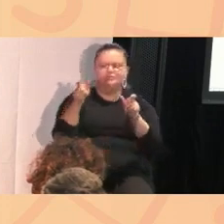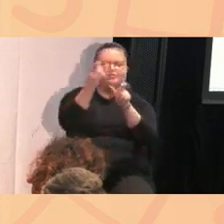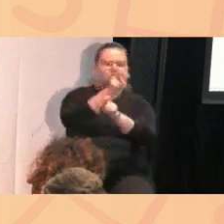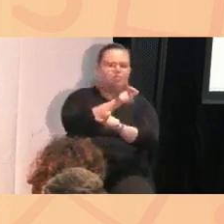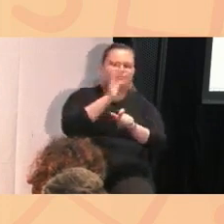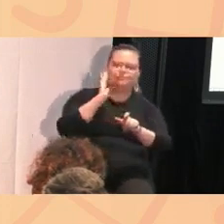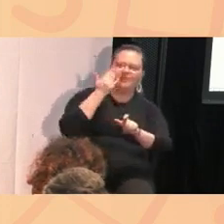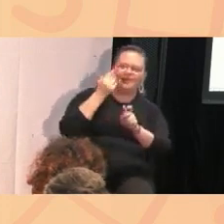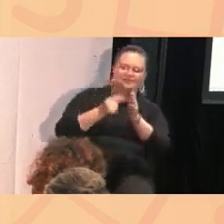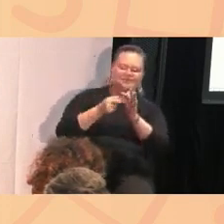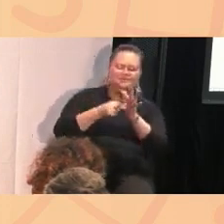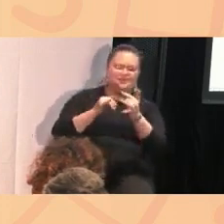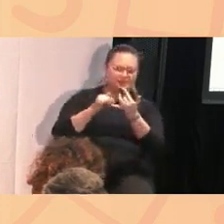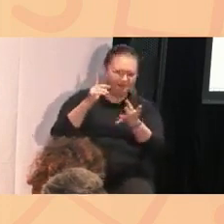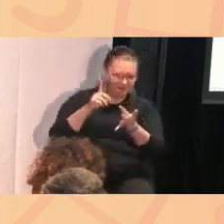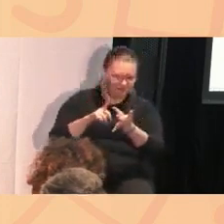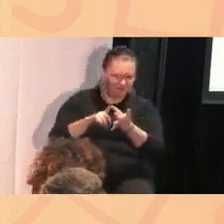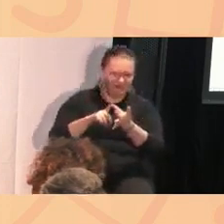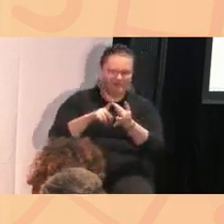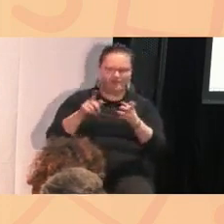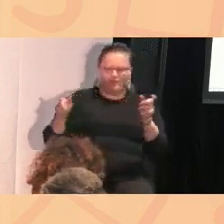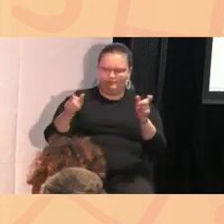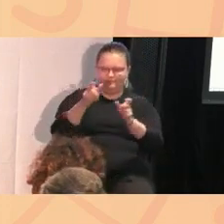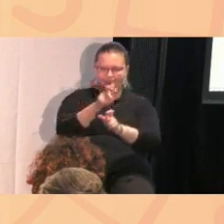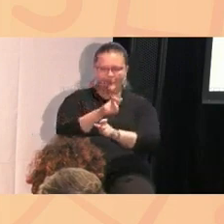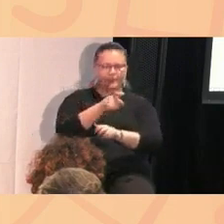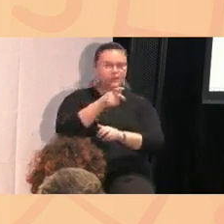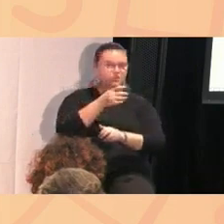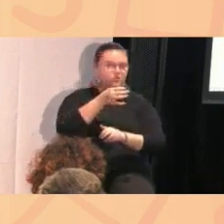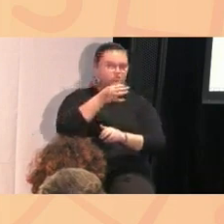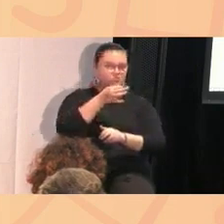publication come out titled - Tense Past,